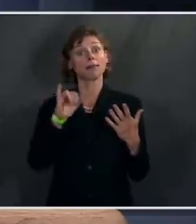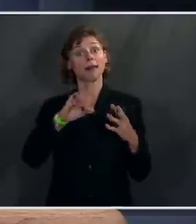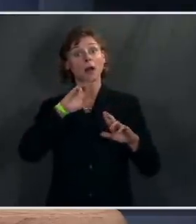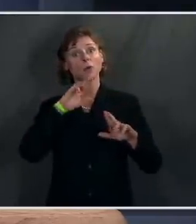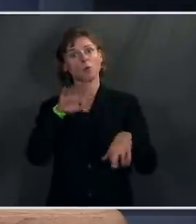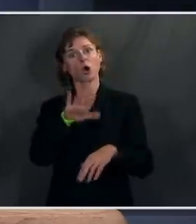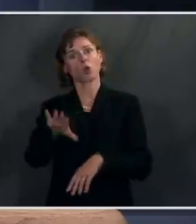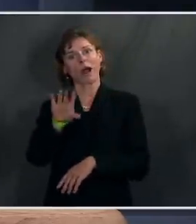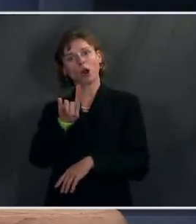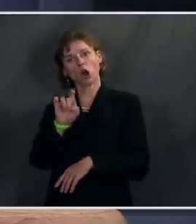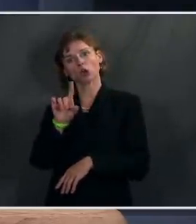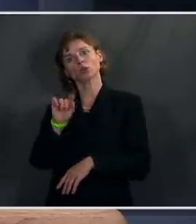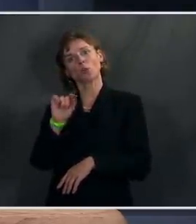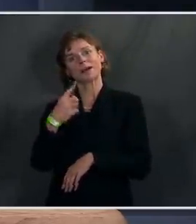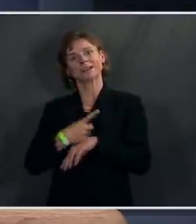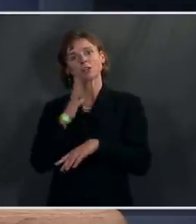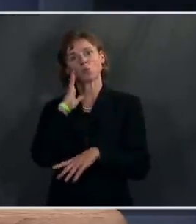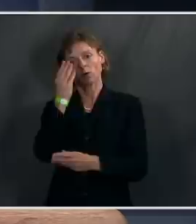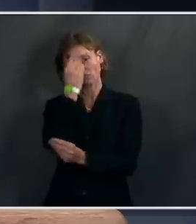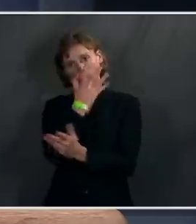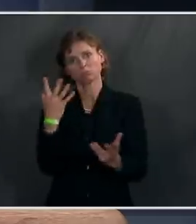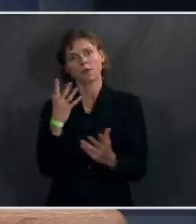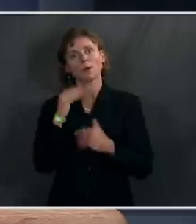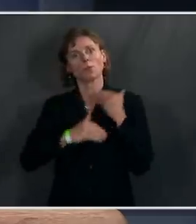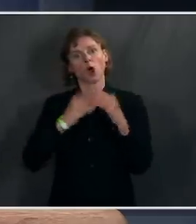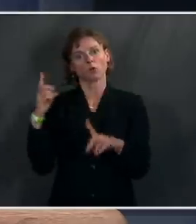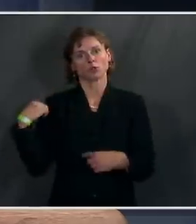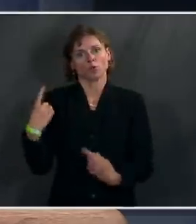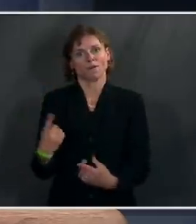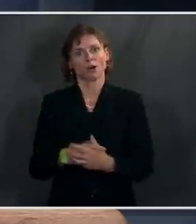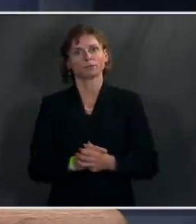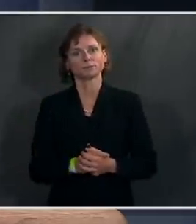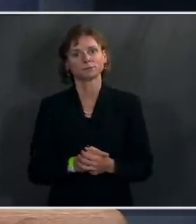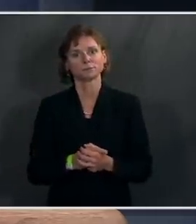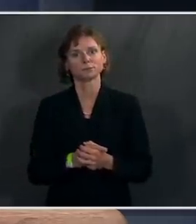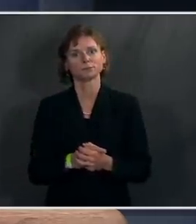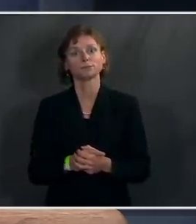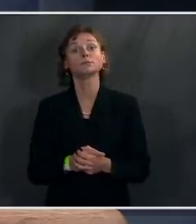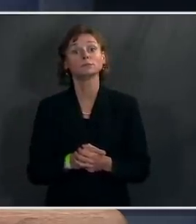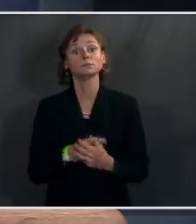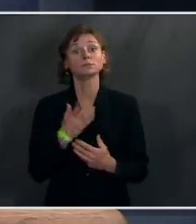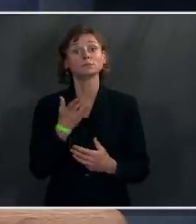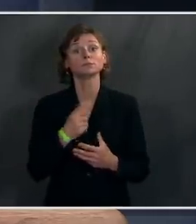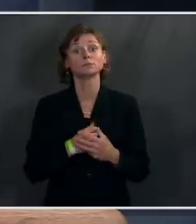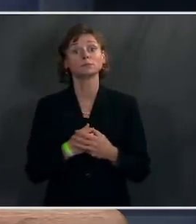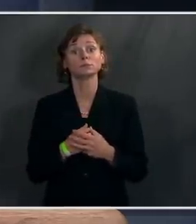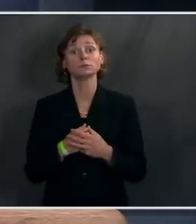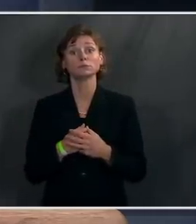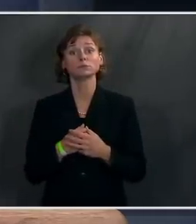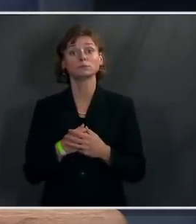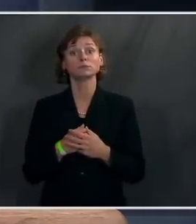is what progress they've made on that effort. Go ahead. The Press: Does the President think cutting off